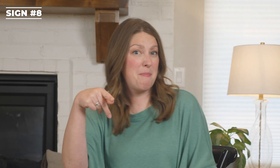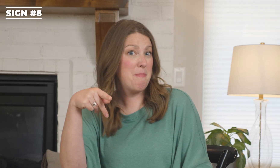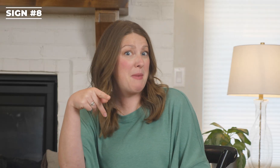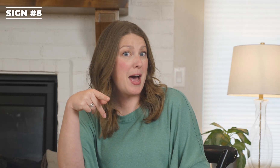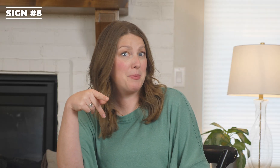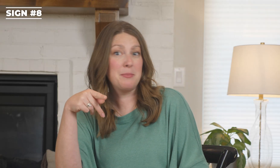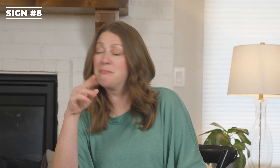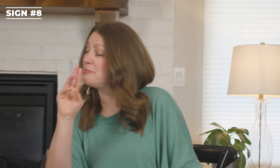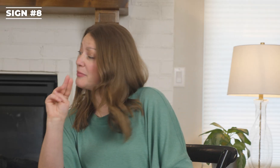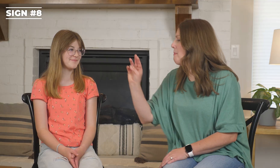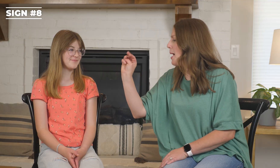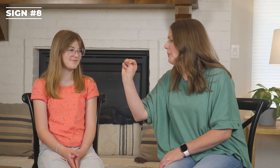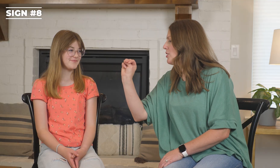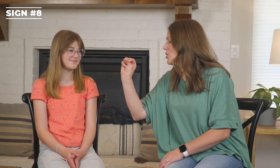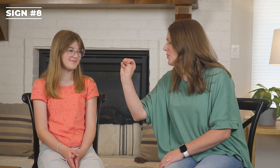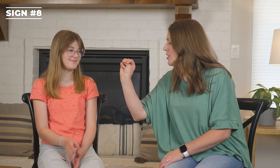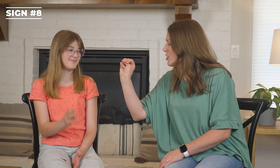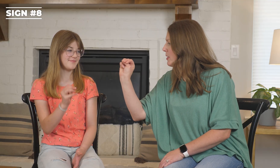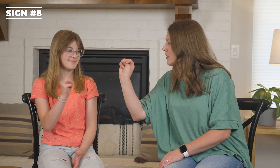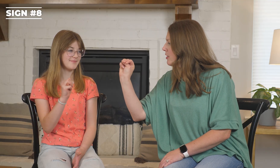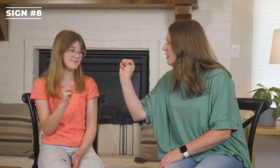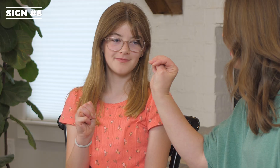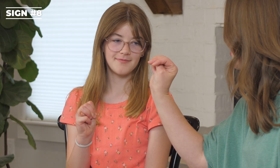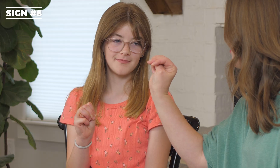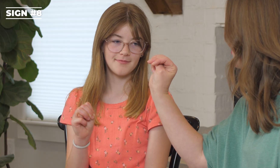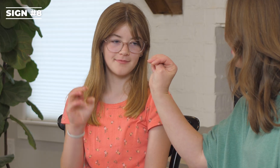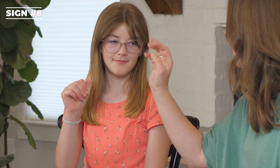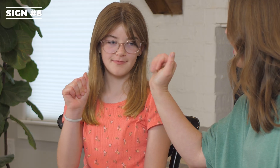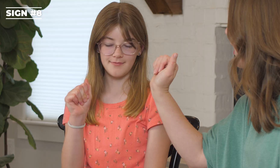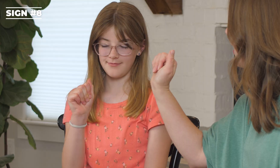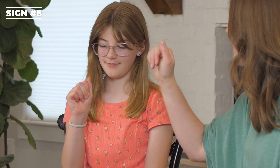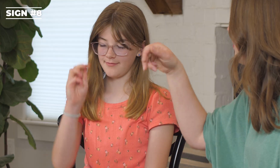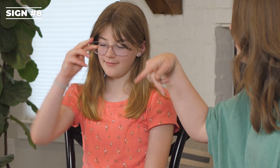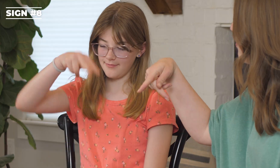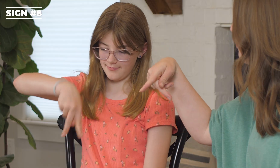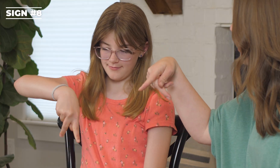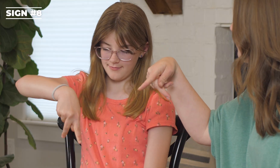Map. Map is just finger spelled in a p.